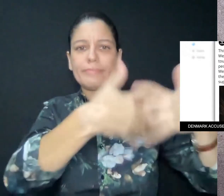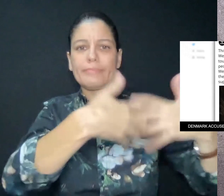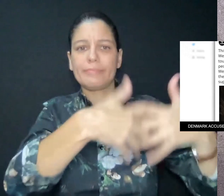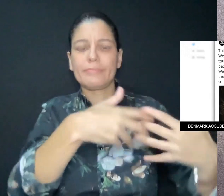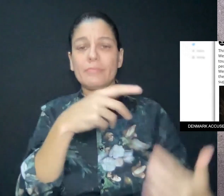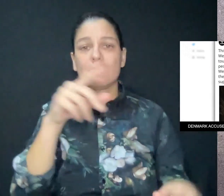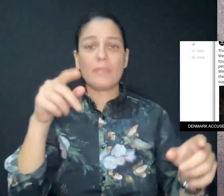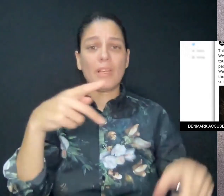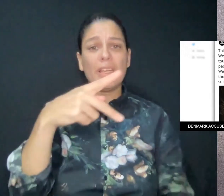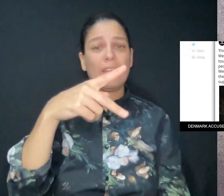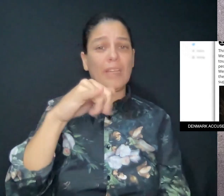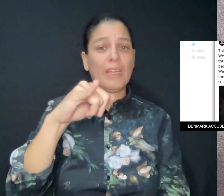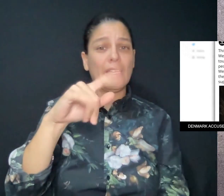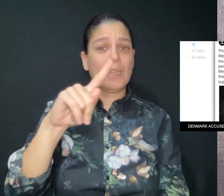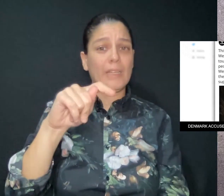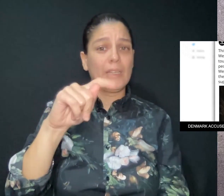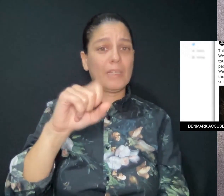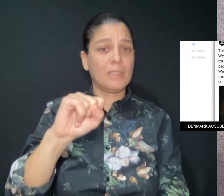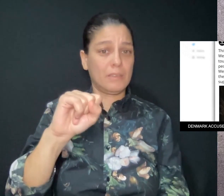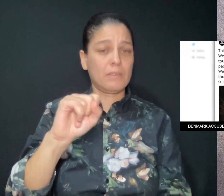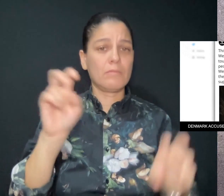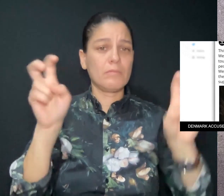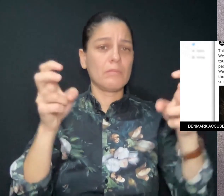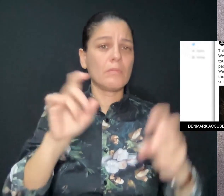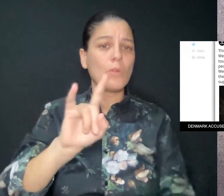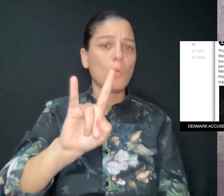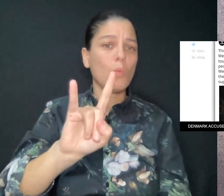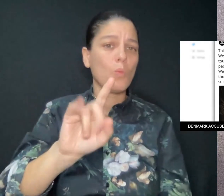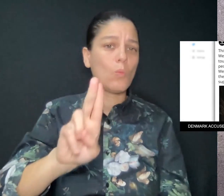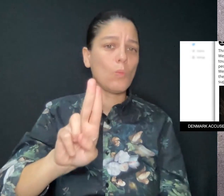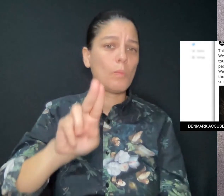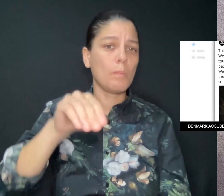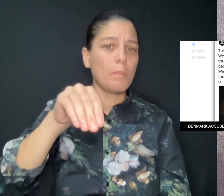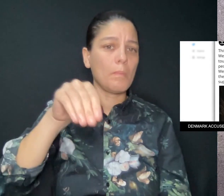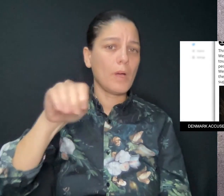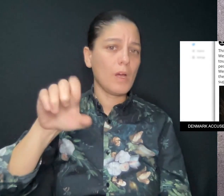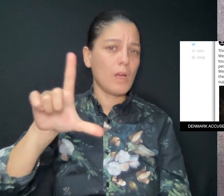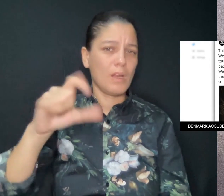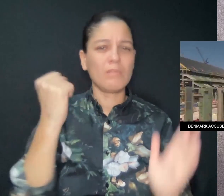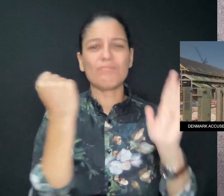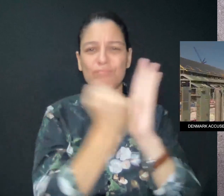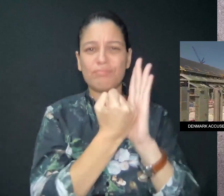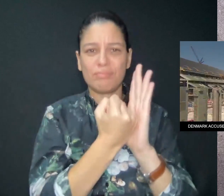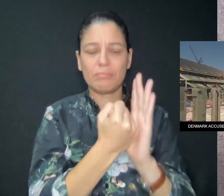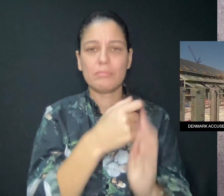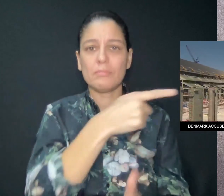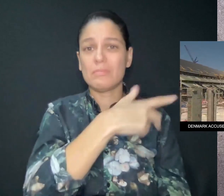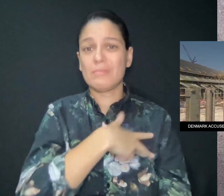Cup organizers disputed Denmark manufacturer Hummel's claim of human rights violation in